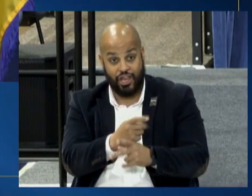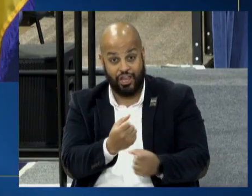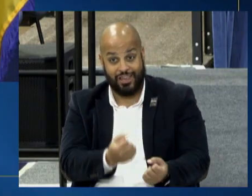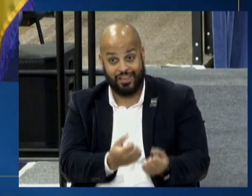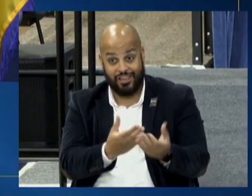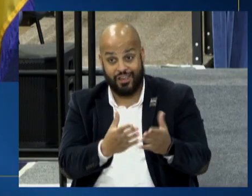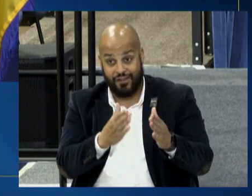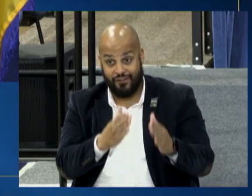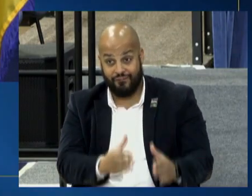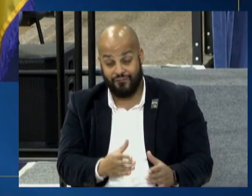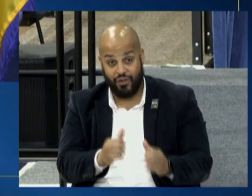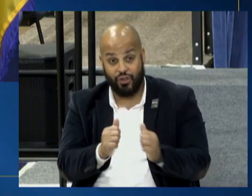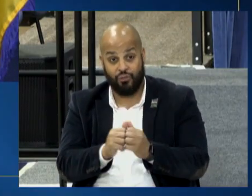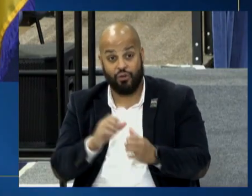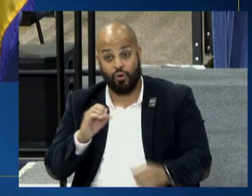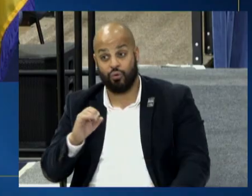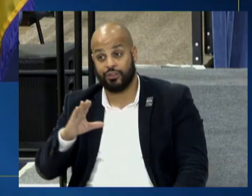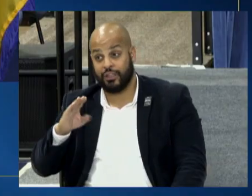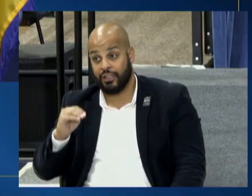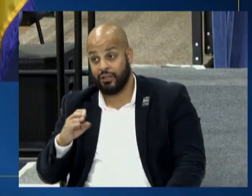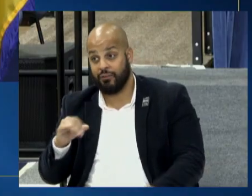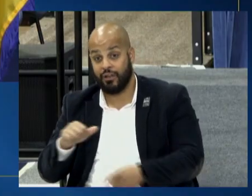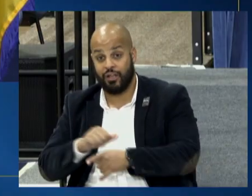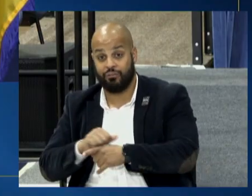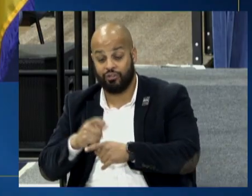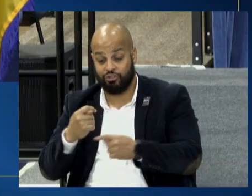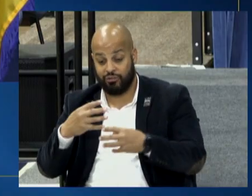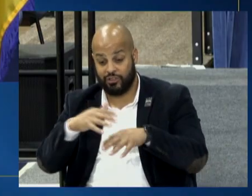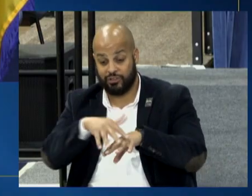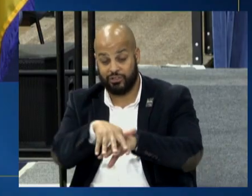supports participating practices in integrating care coordination and